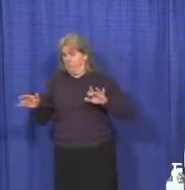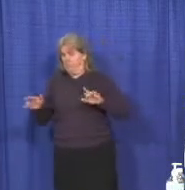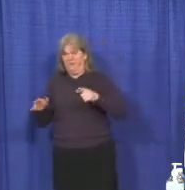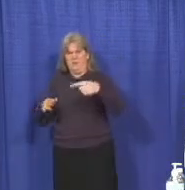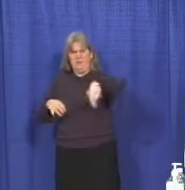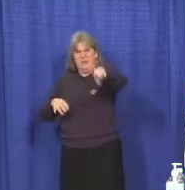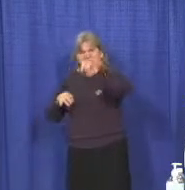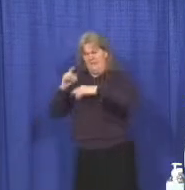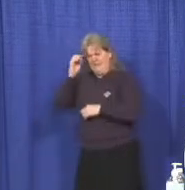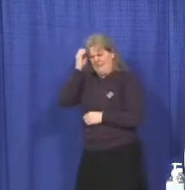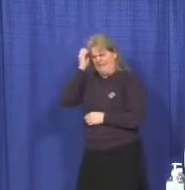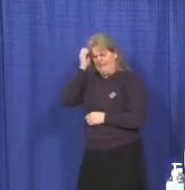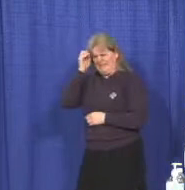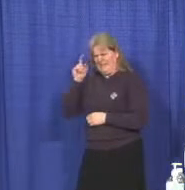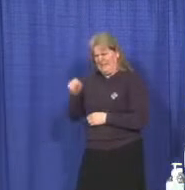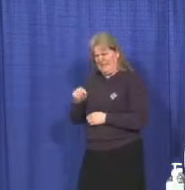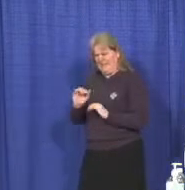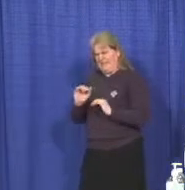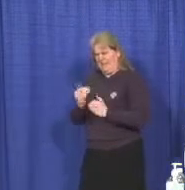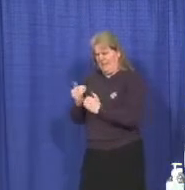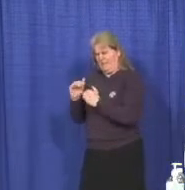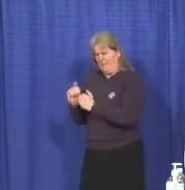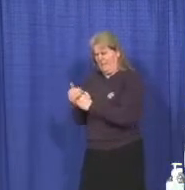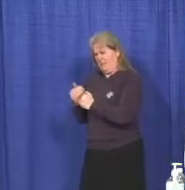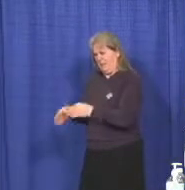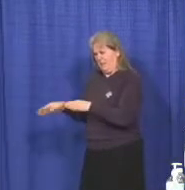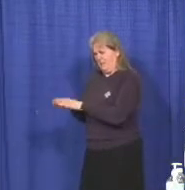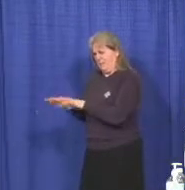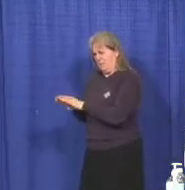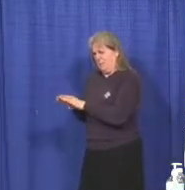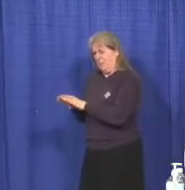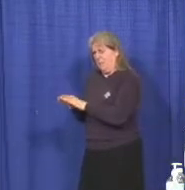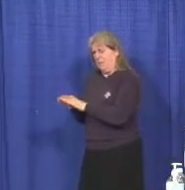who wonder if these more restrictive measures will come